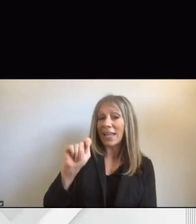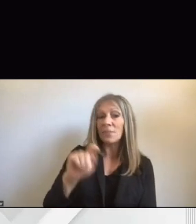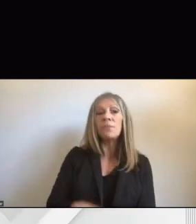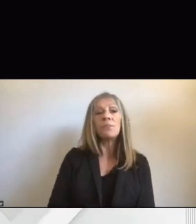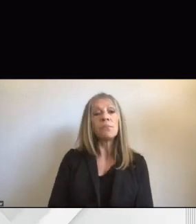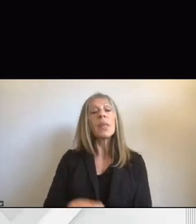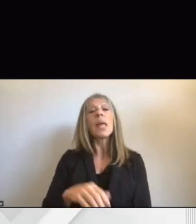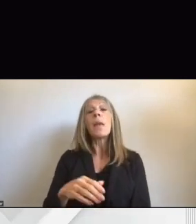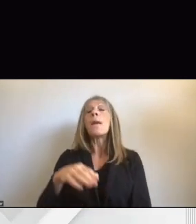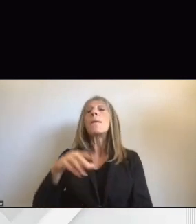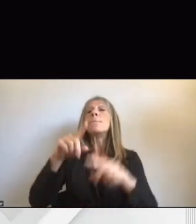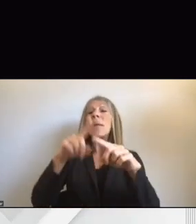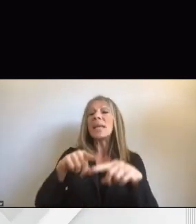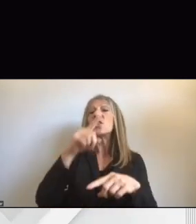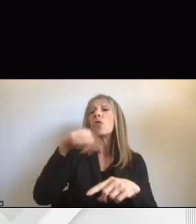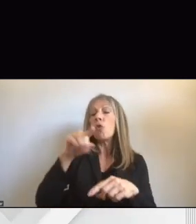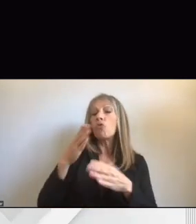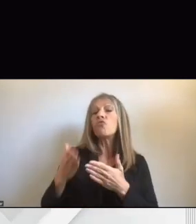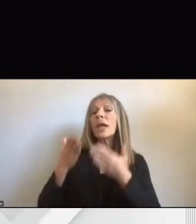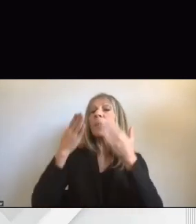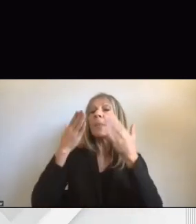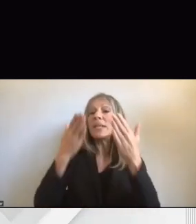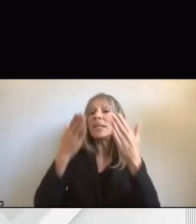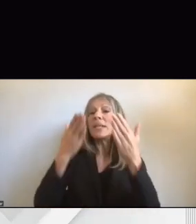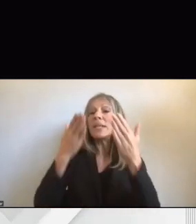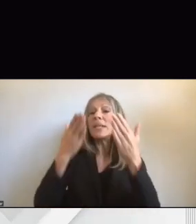Based on the advisory committee's recommendations, the Access Board